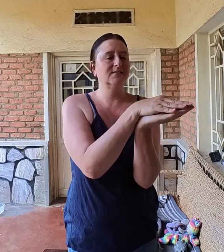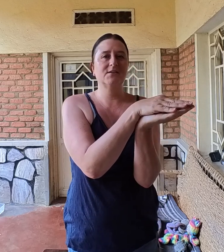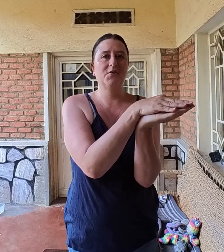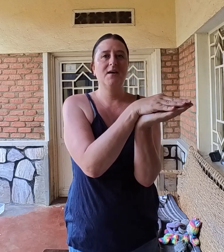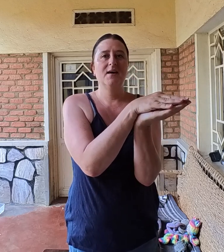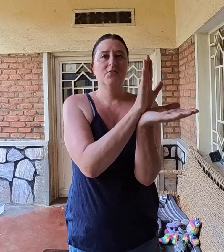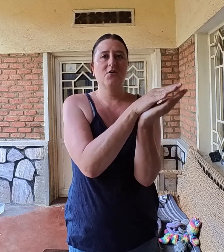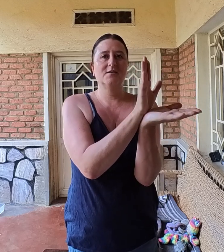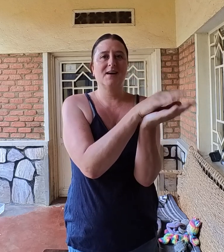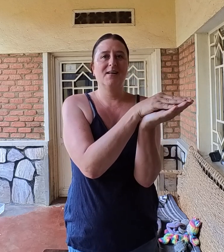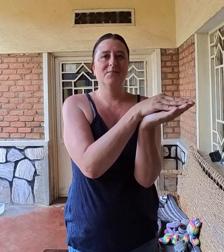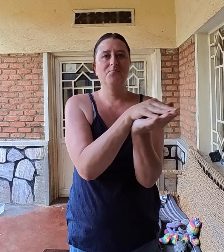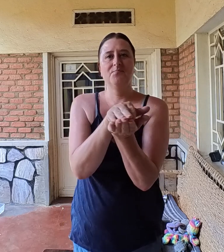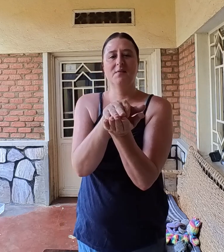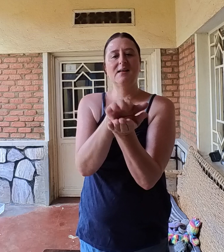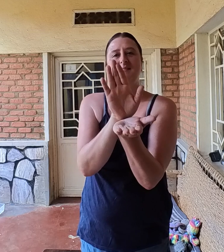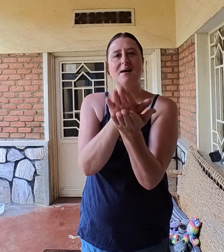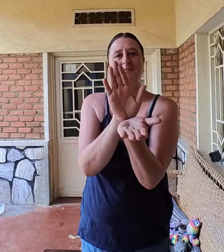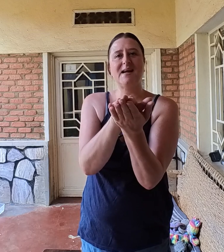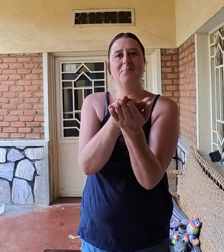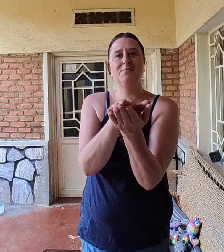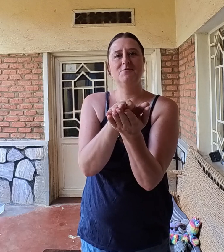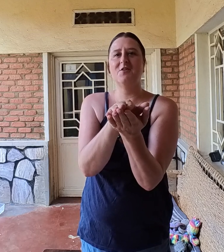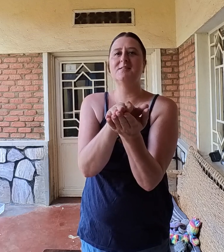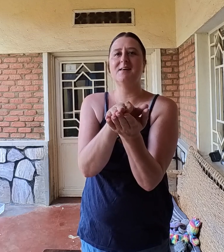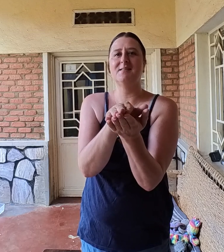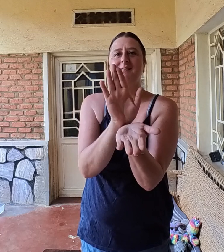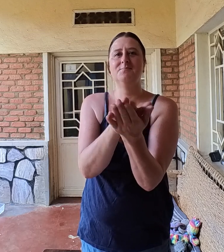hands, so crocodile. Snap snap. Crocodile